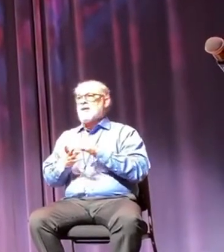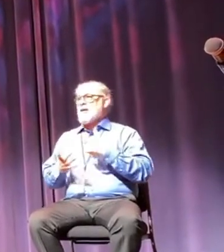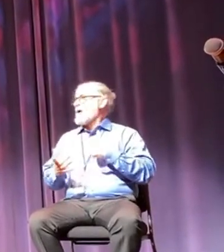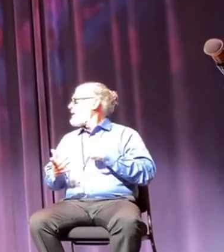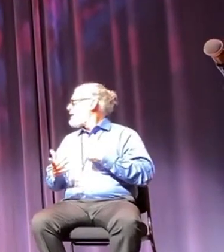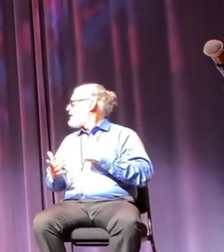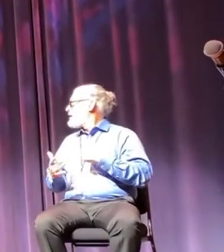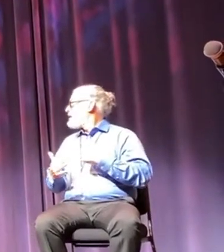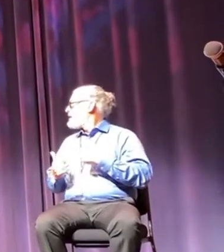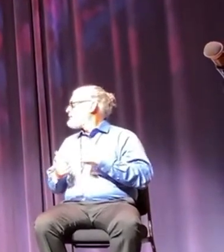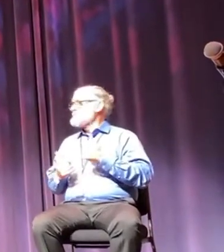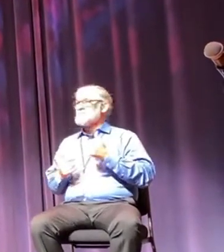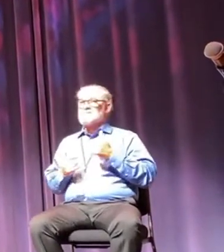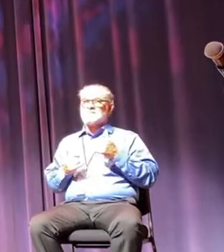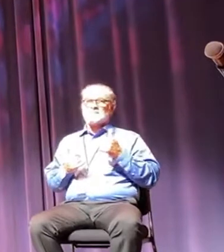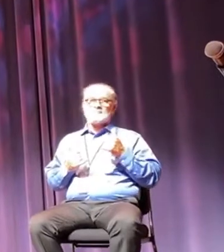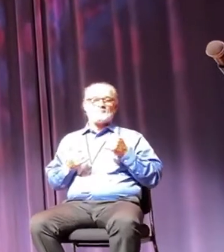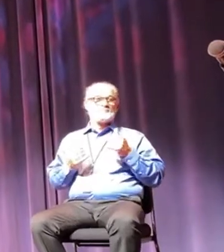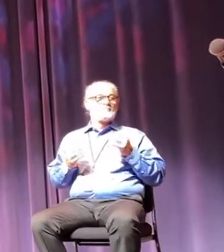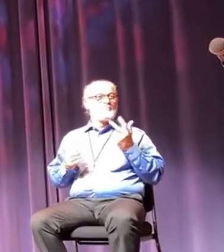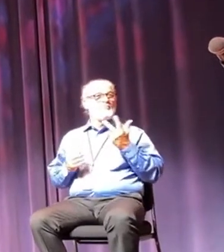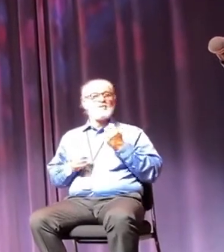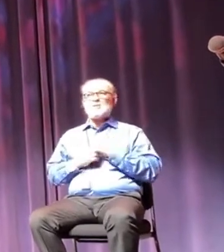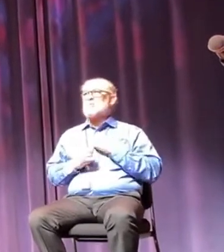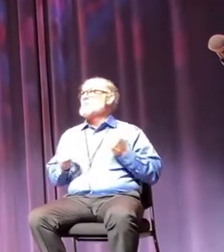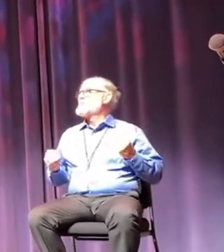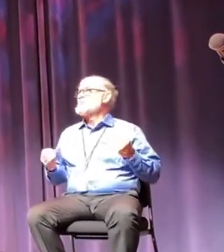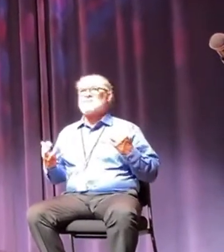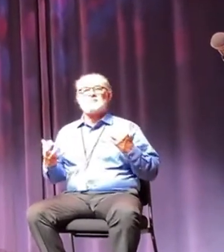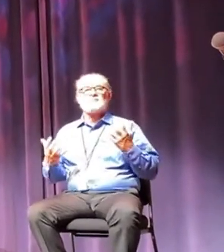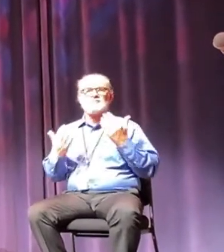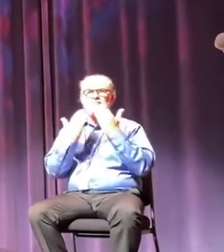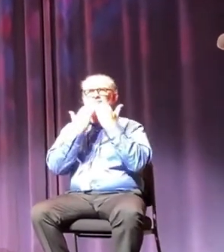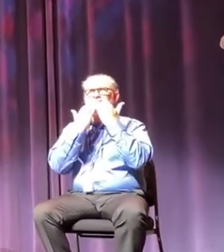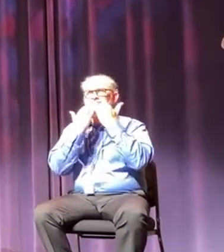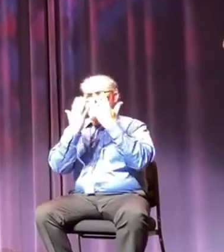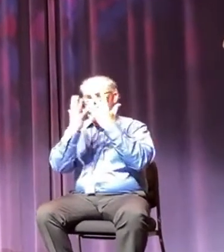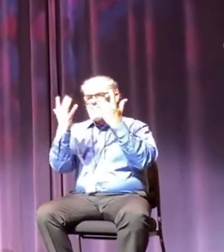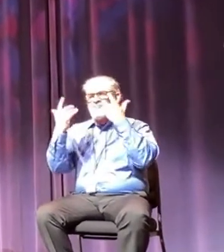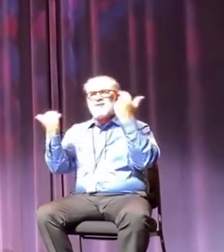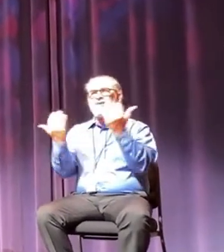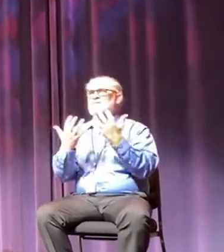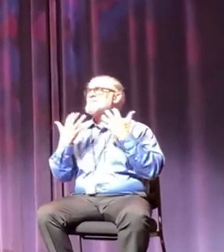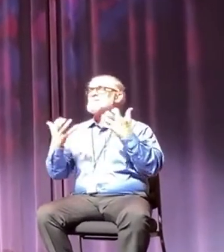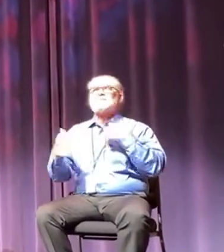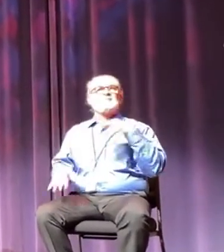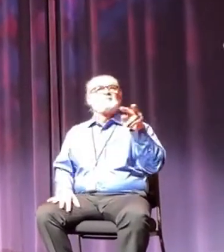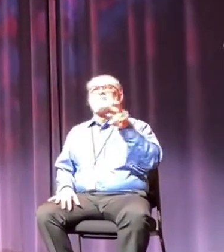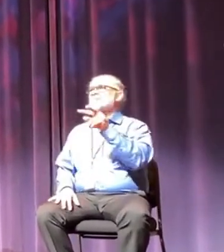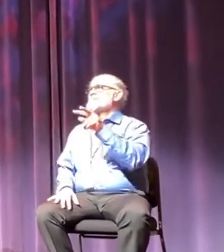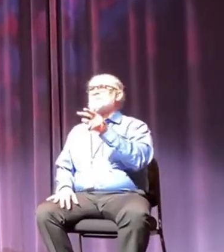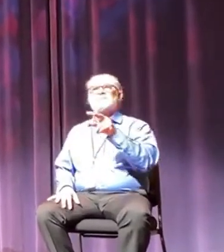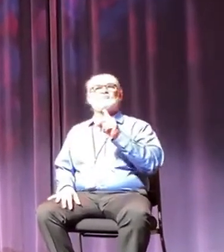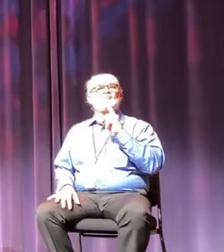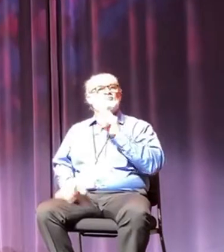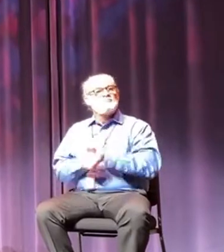So thank you for being here. (audience clapping)